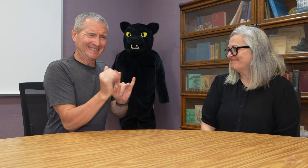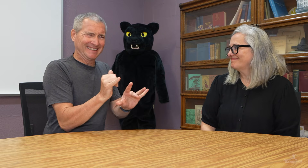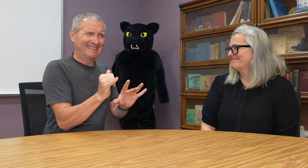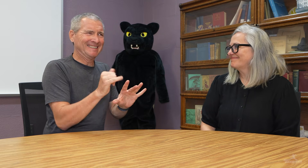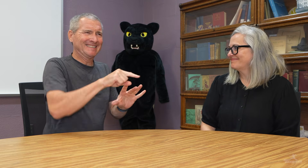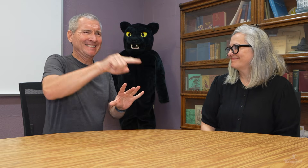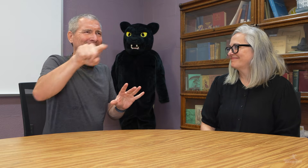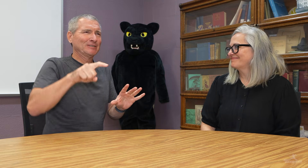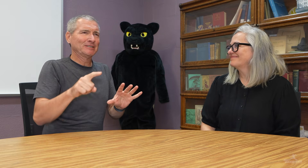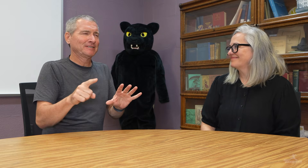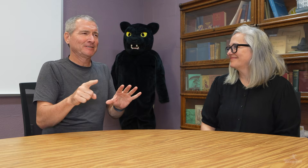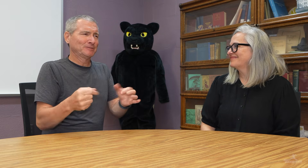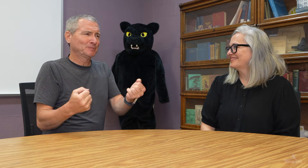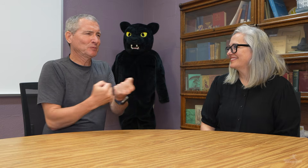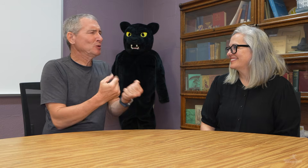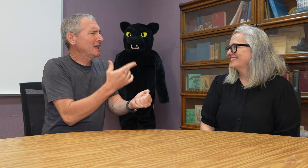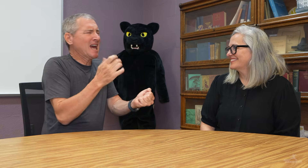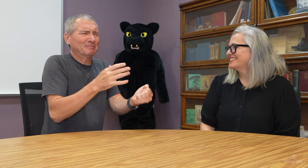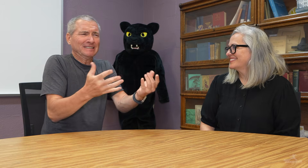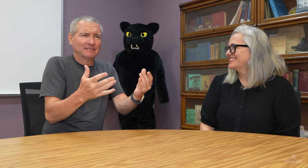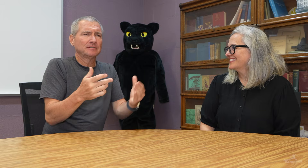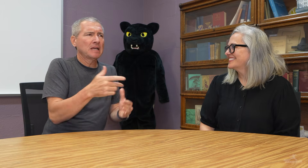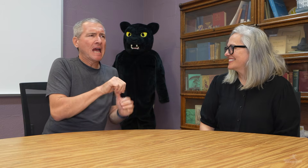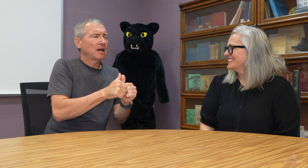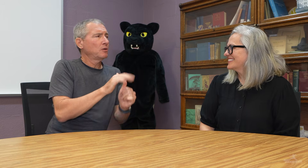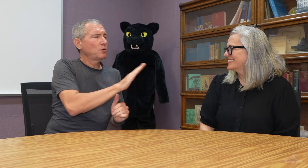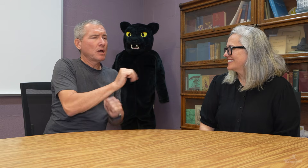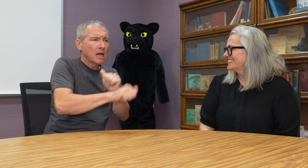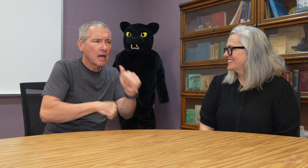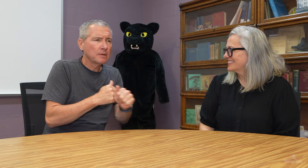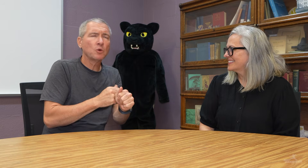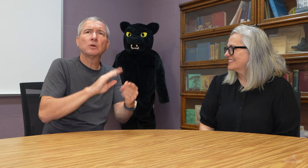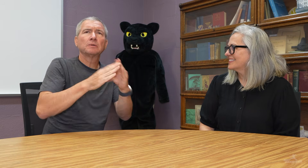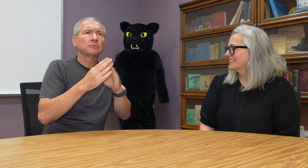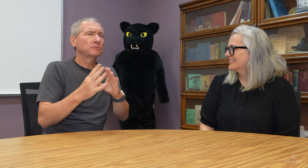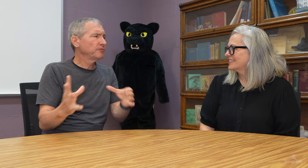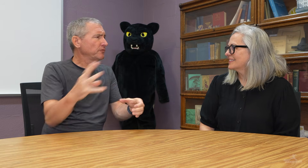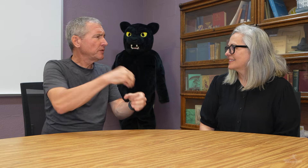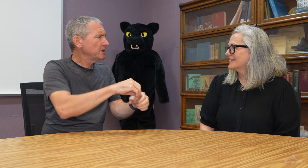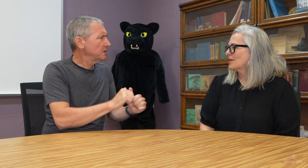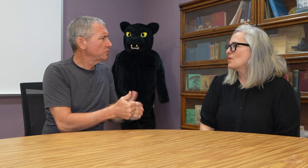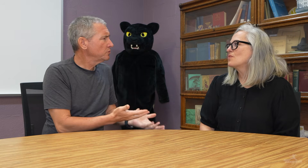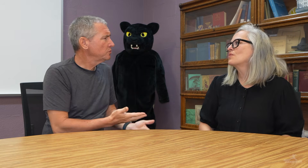The support you’ve built is so important. How can alumni and the community get more involved?